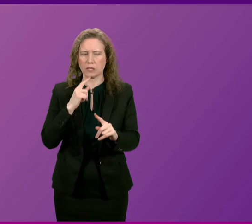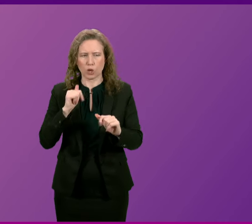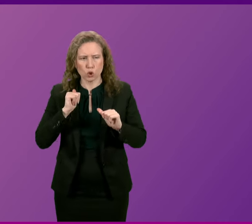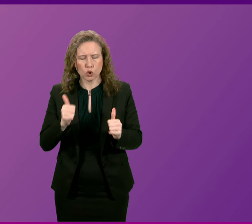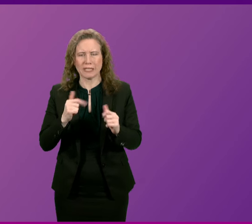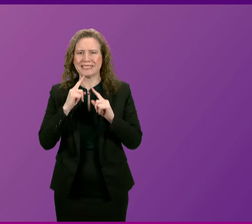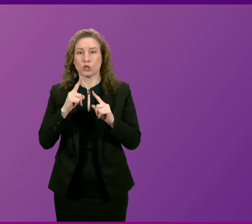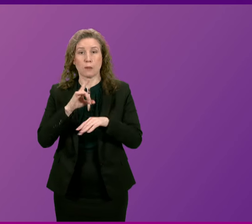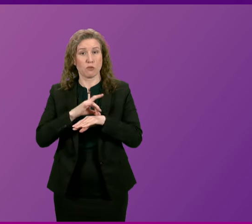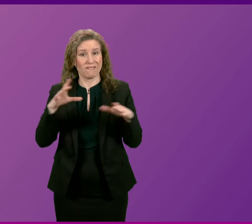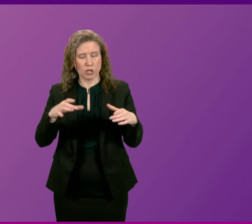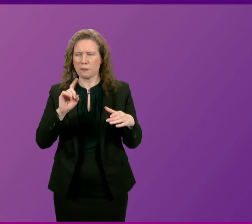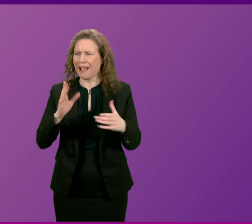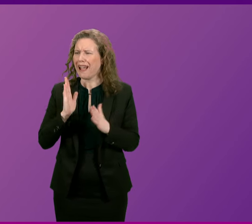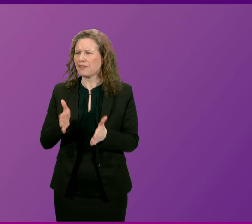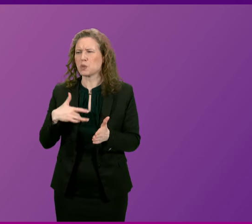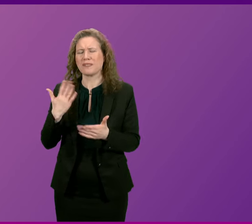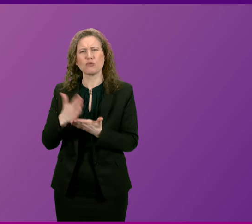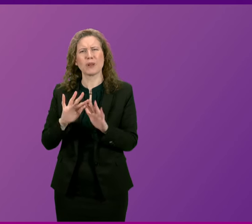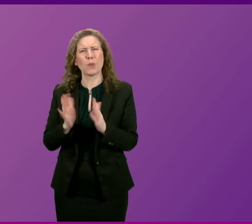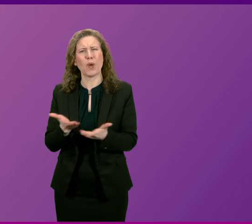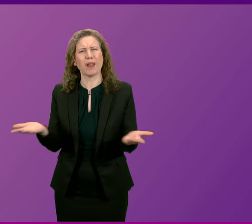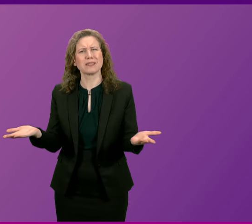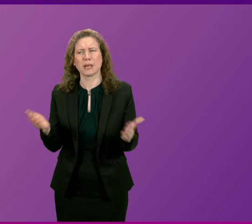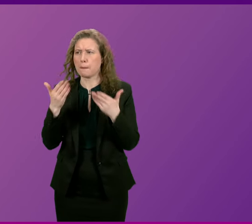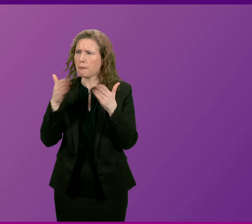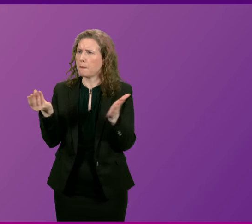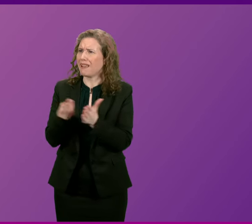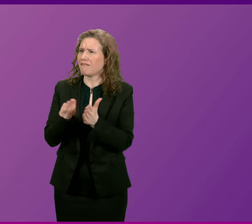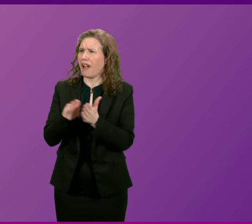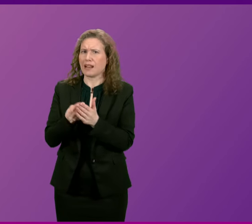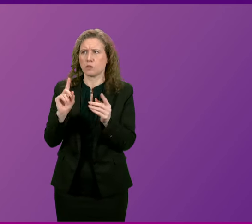but I have to live in the real world of the public finances available to me—never